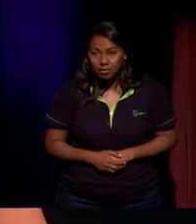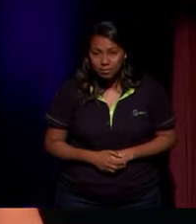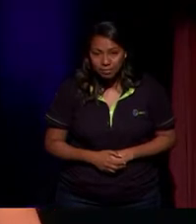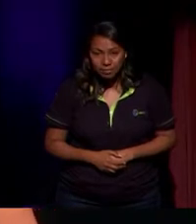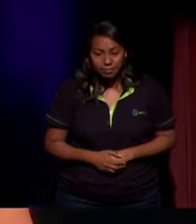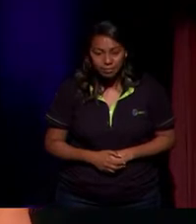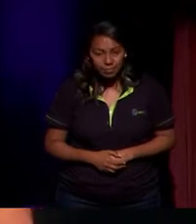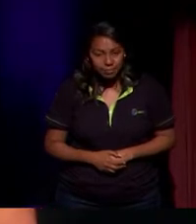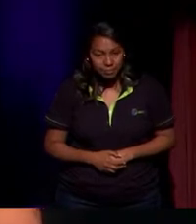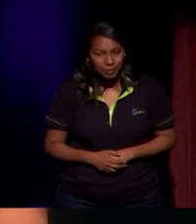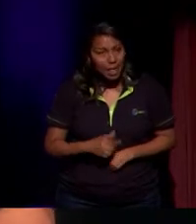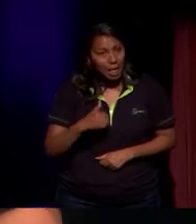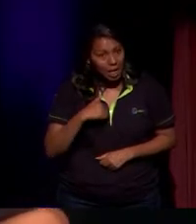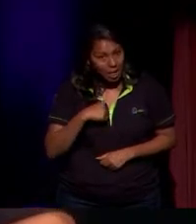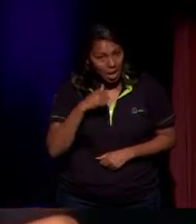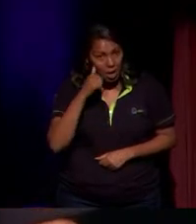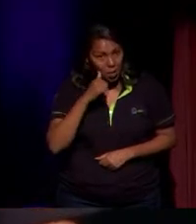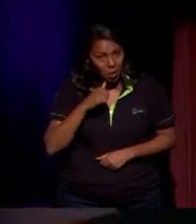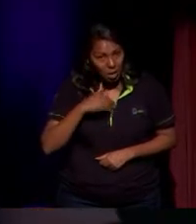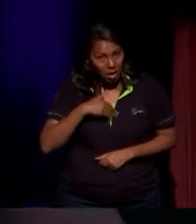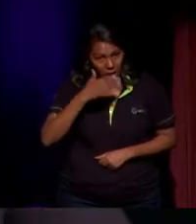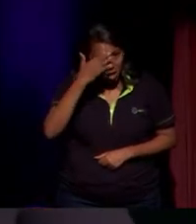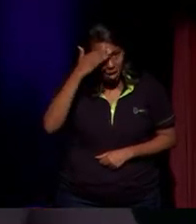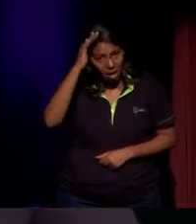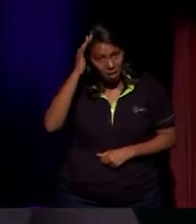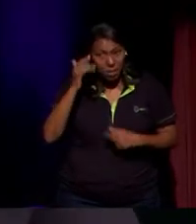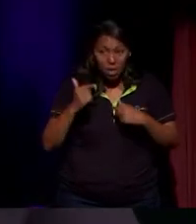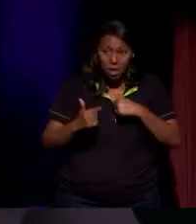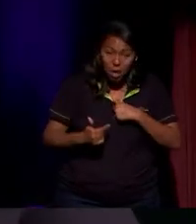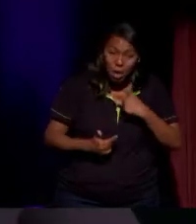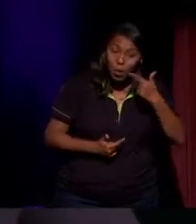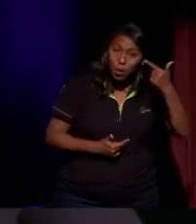the Arab woman, I, and many others like myself,